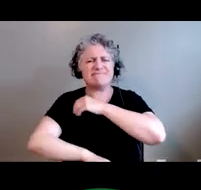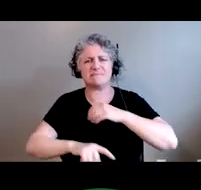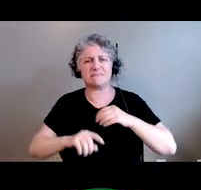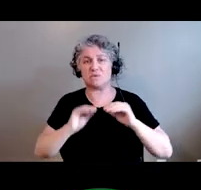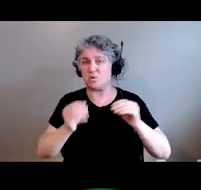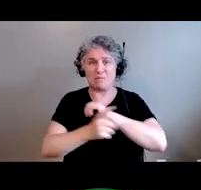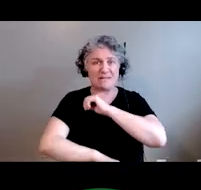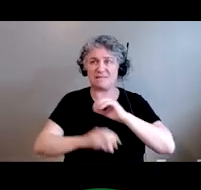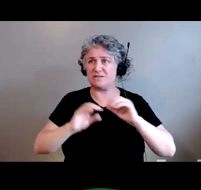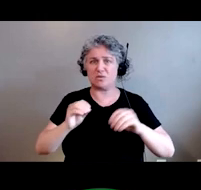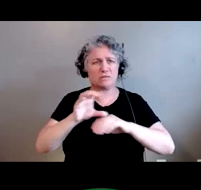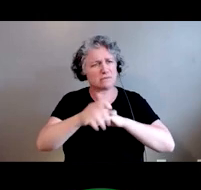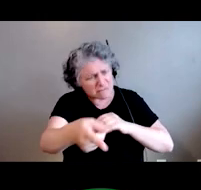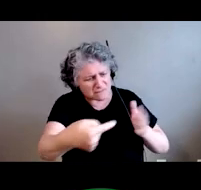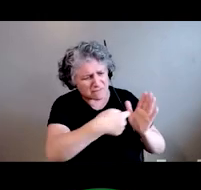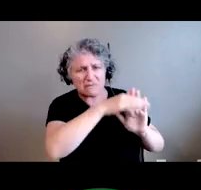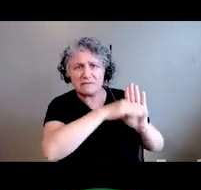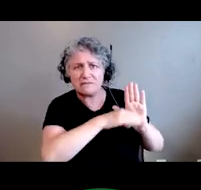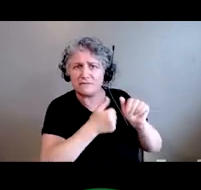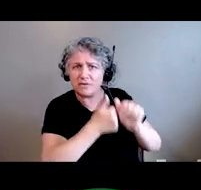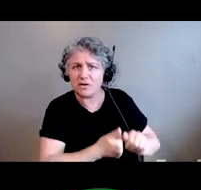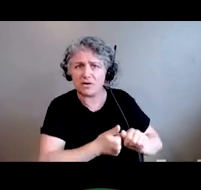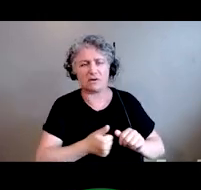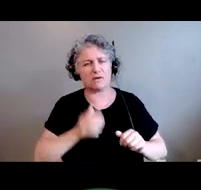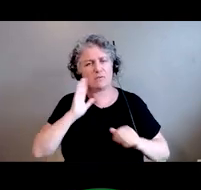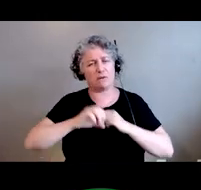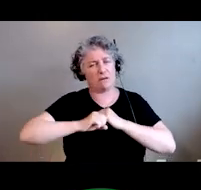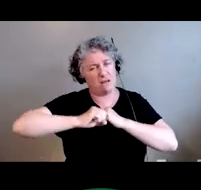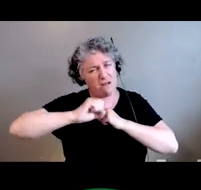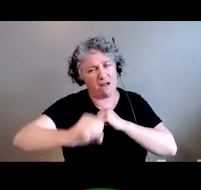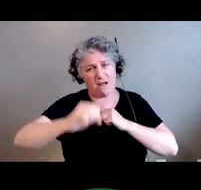And we would like to see this happen sooner. But we are hopeful. As jurisdictions in Canada